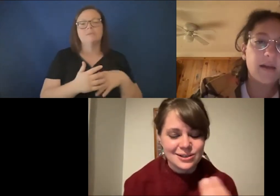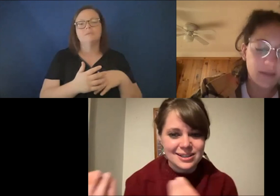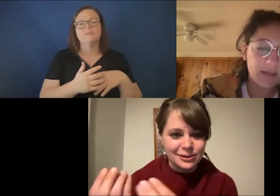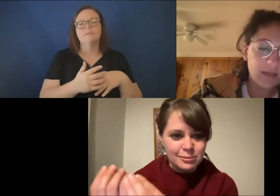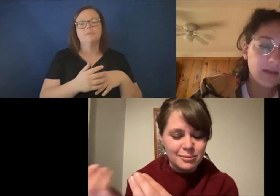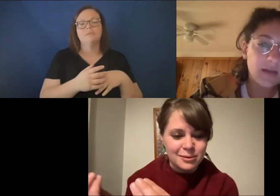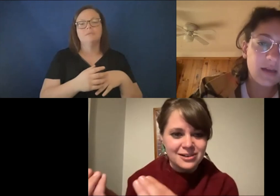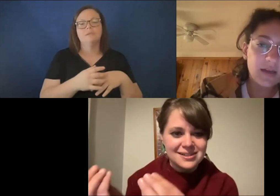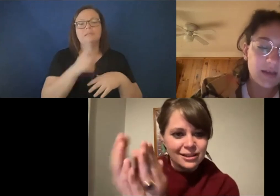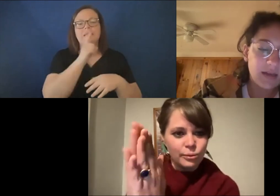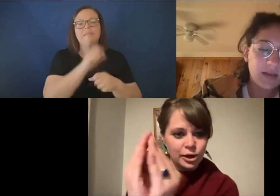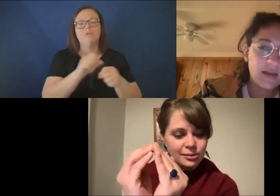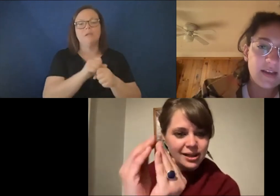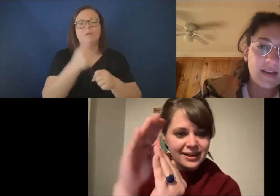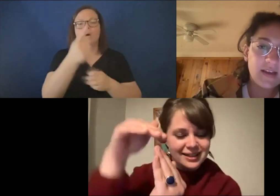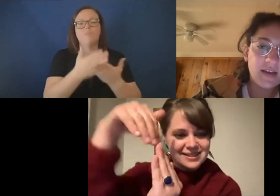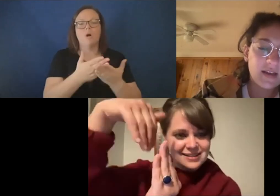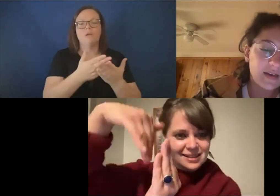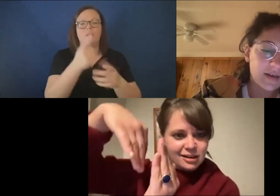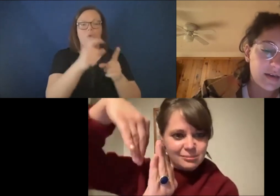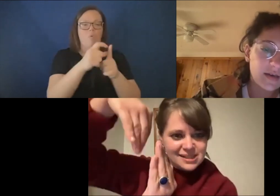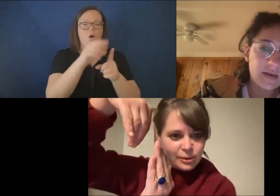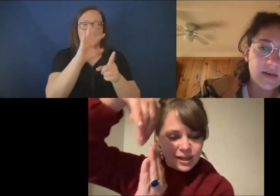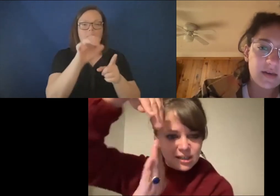I think there's literally a moment where there's the word blood, and it says "Anonymous Iguana"